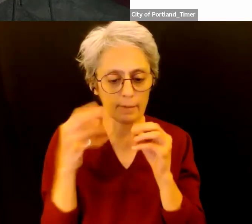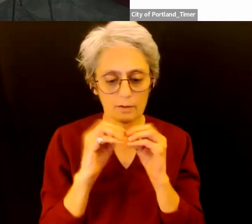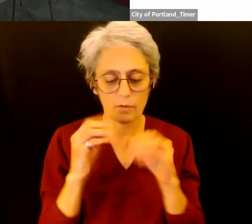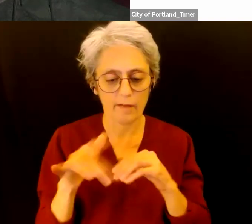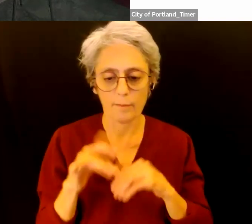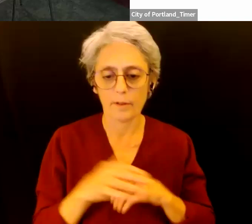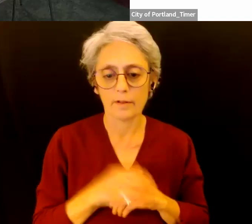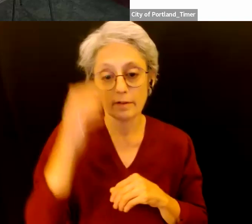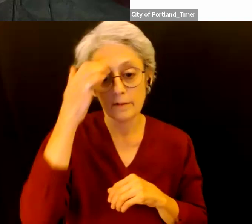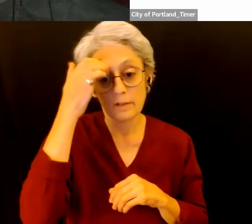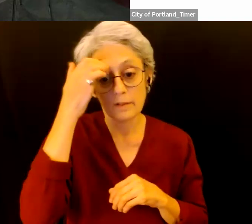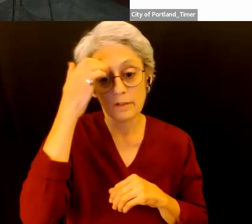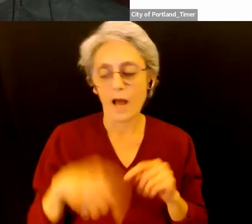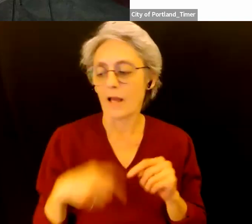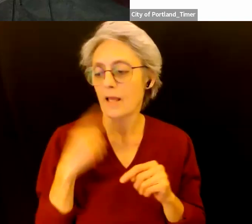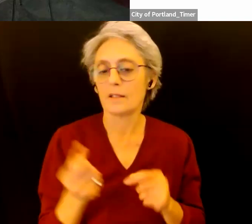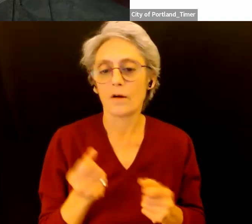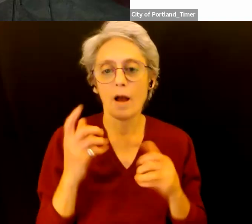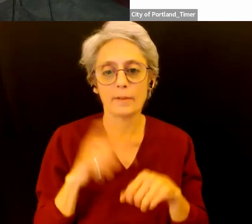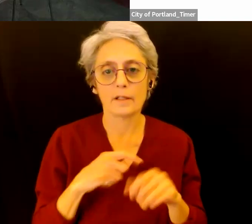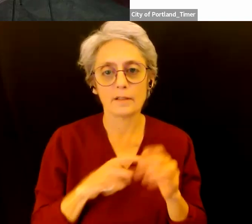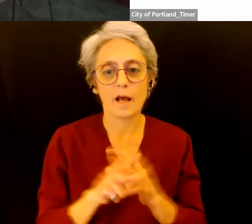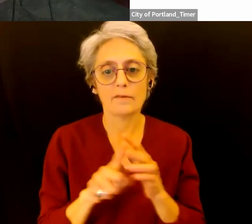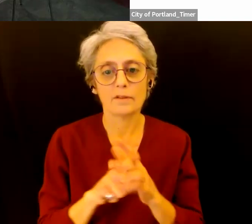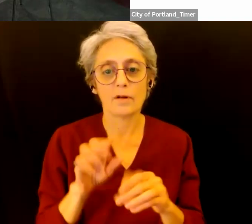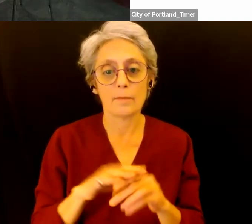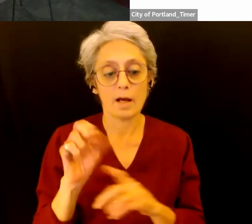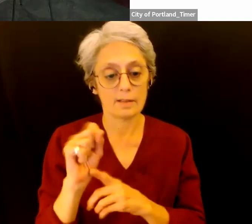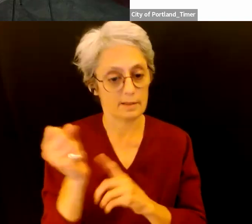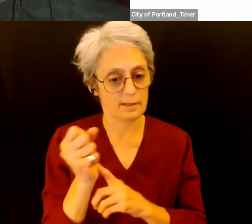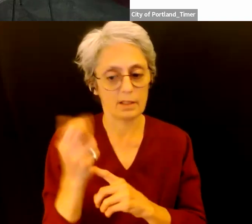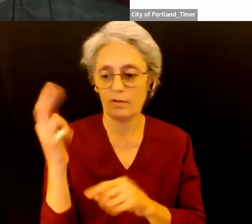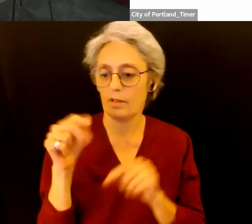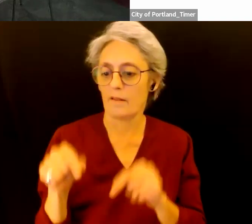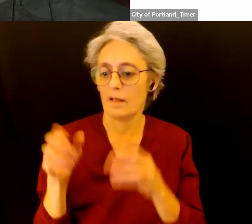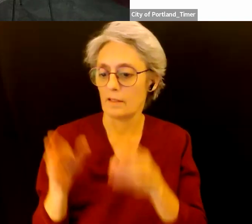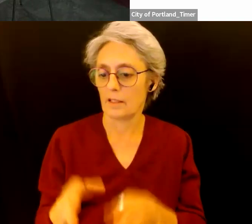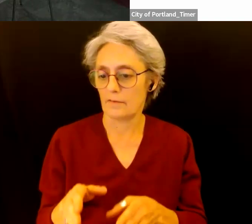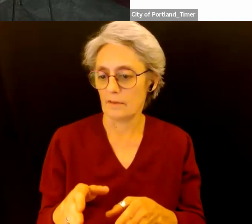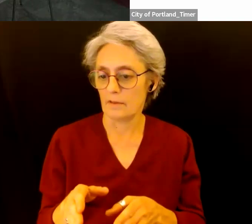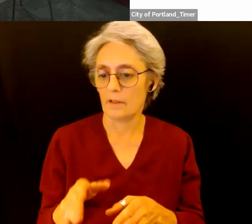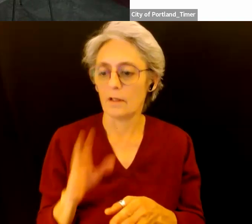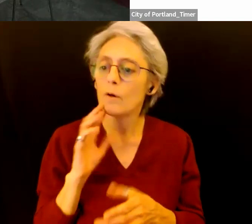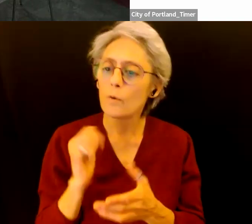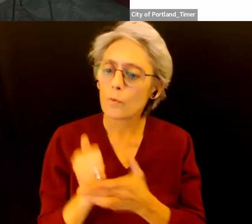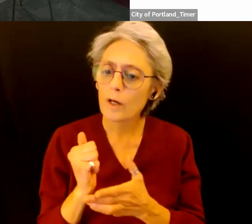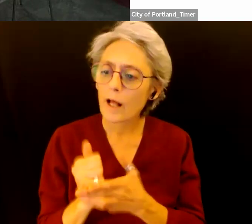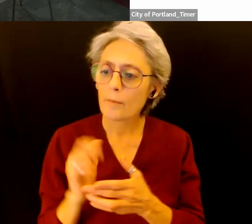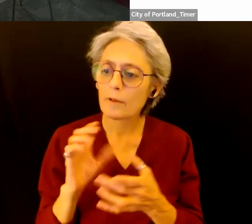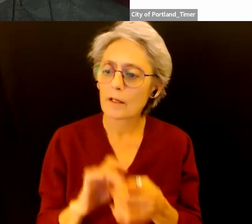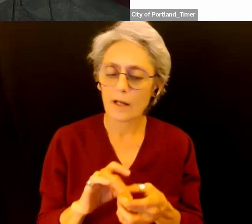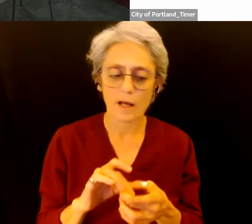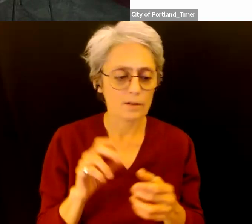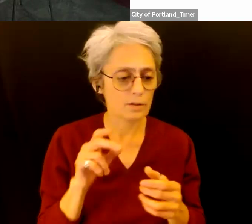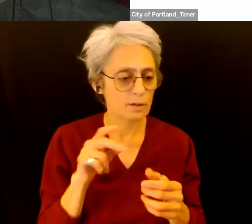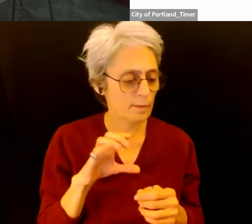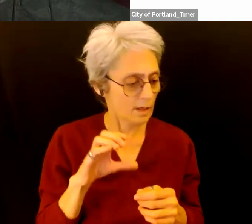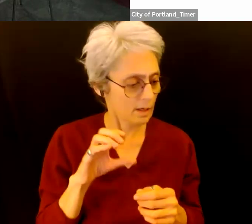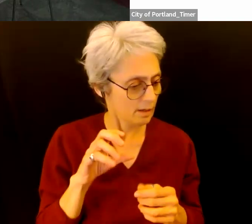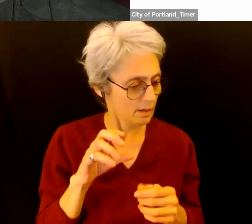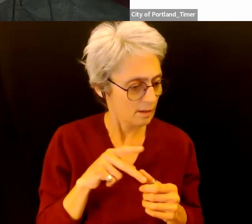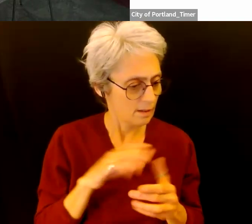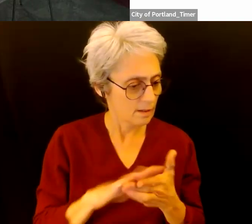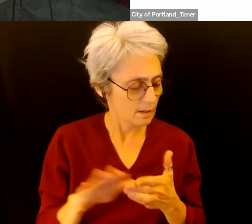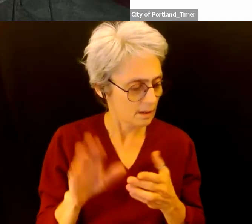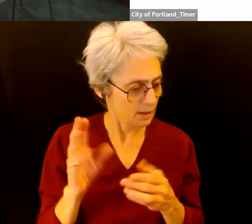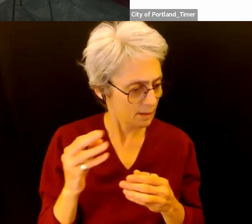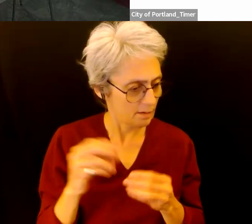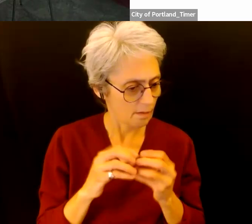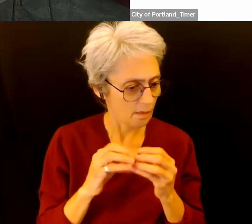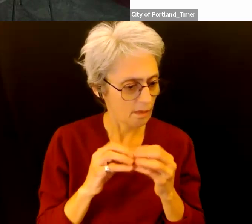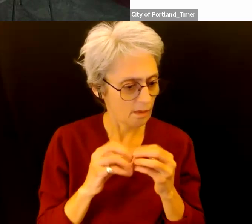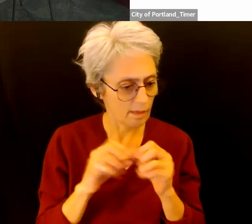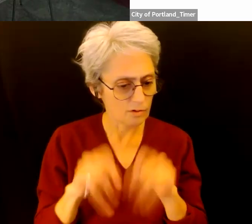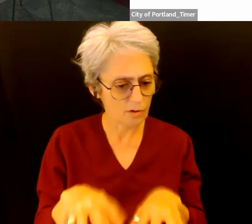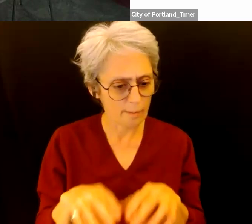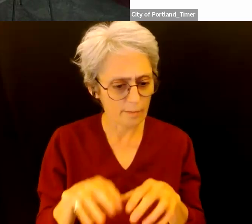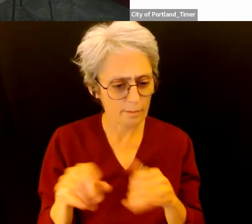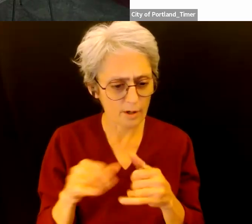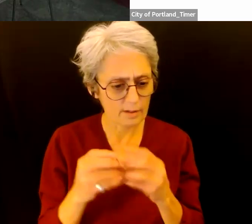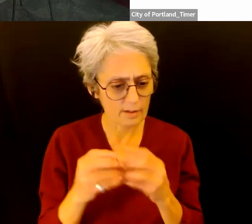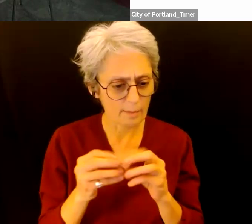I cannot tell you how many times I've showed up on scene realize that this individual would help connect them to a primary care physician or clean the ambulance. And as soon as they do that, they drop a cardiac arrest.